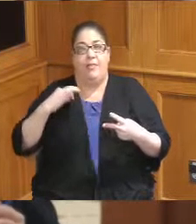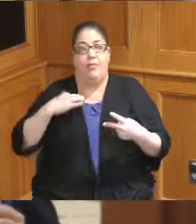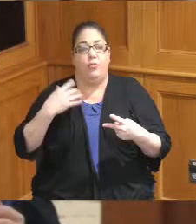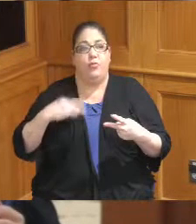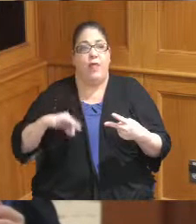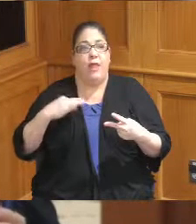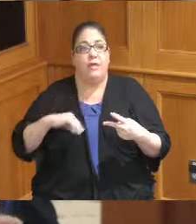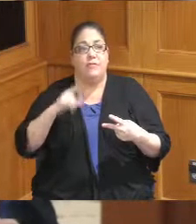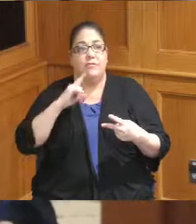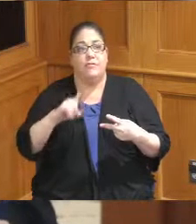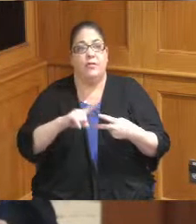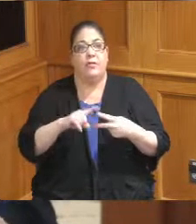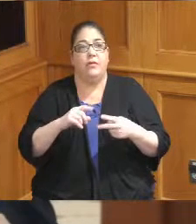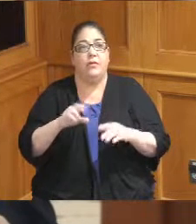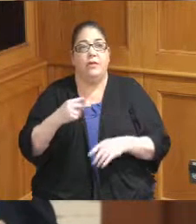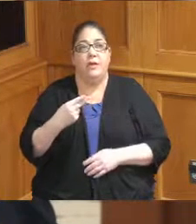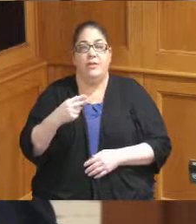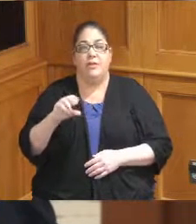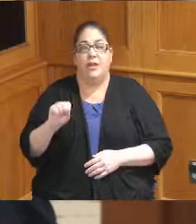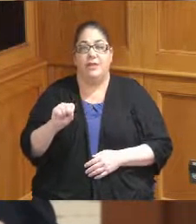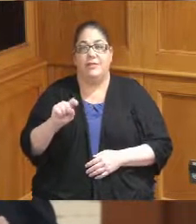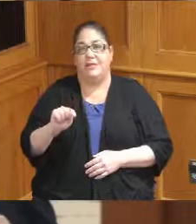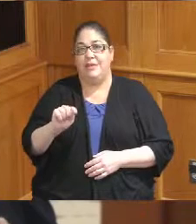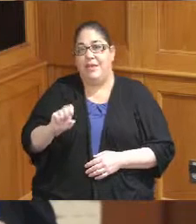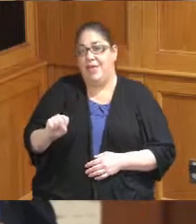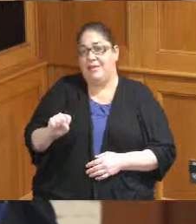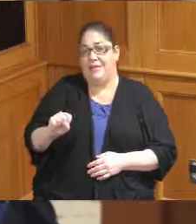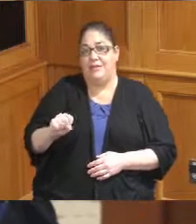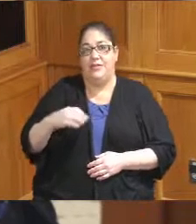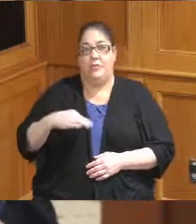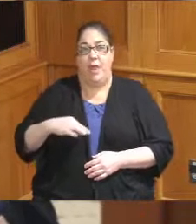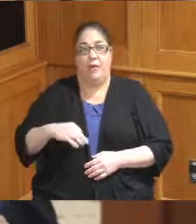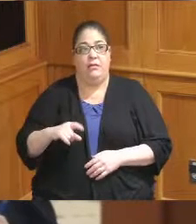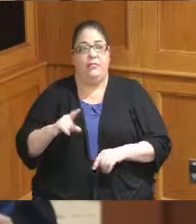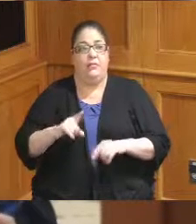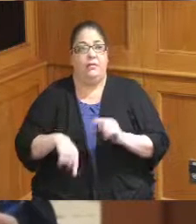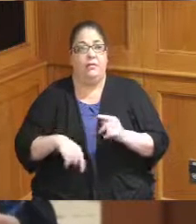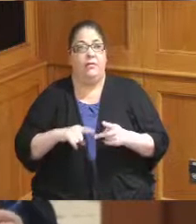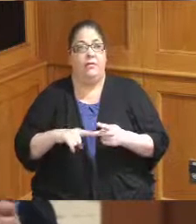and regulations are in HSTs credit the Hamilton County Board of Health makes that determination